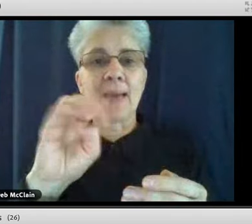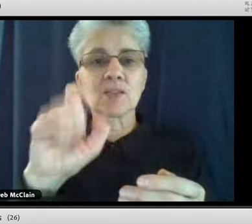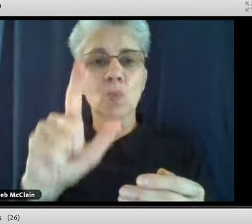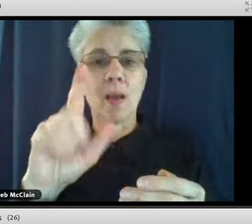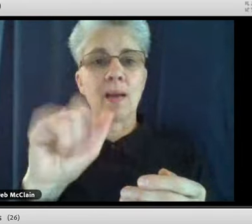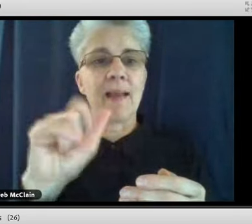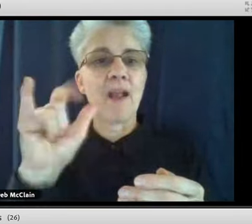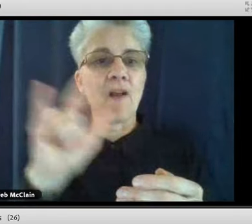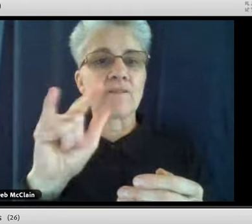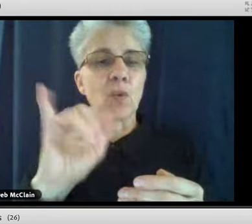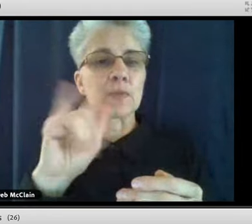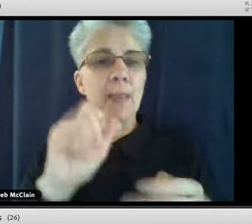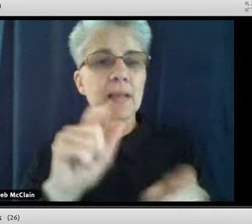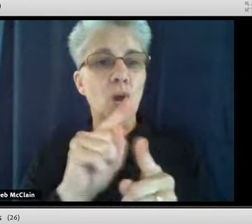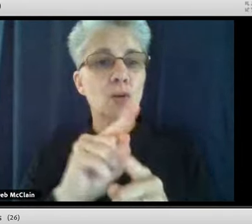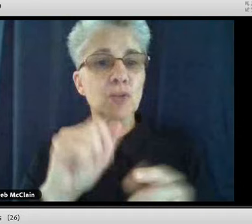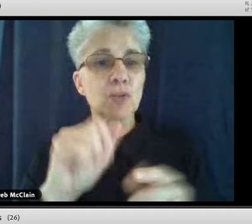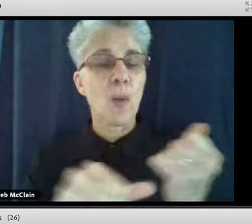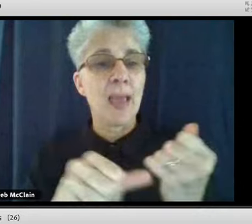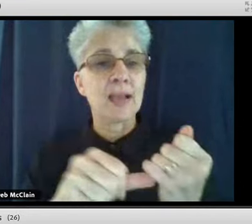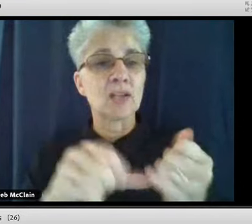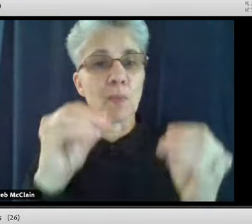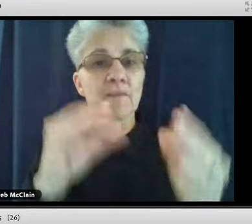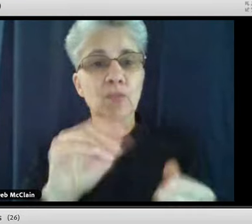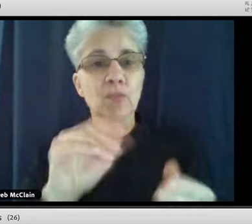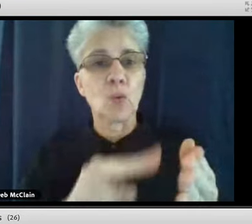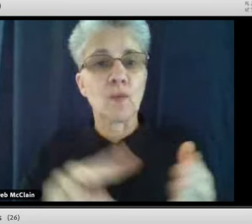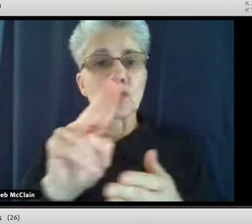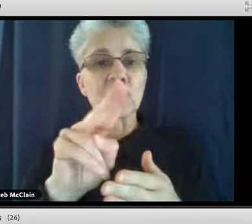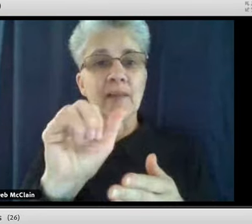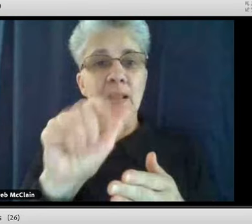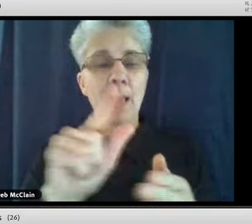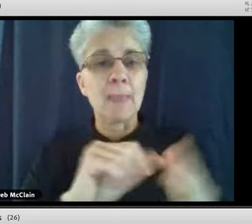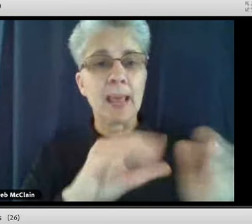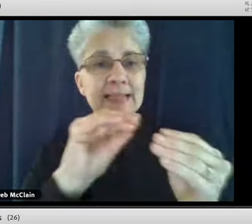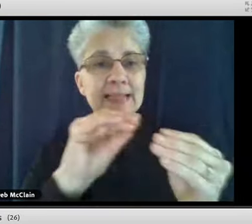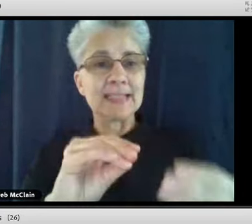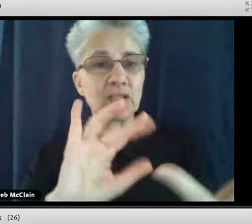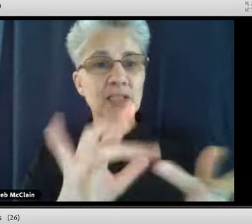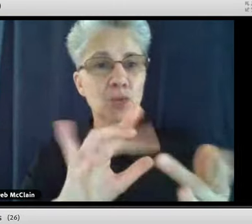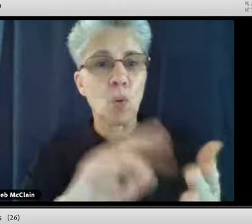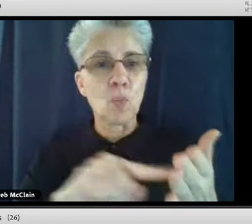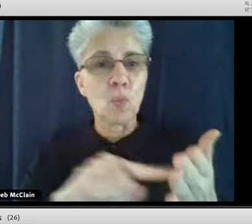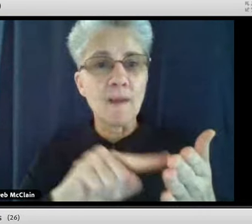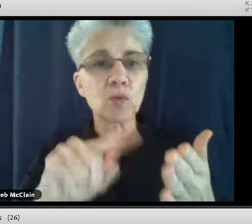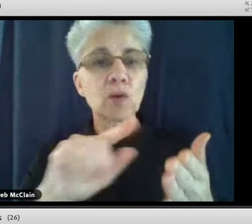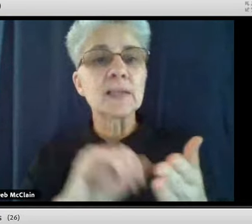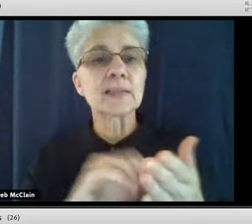She's also an adjunct professor for the University of Alabama, and teaches digital reference, collection development,